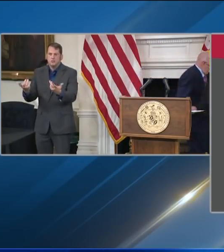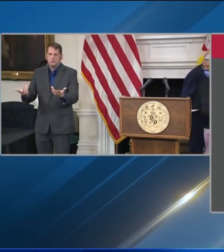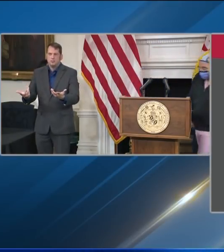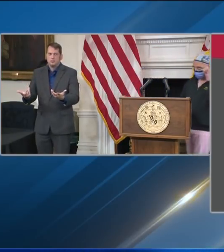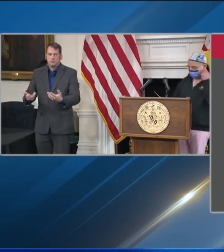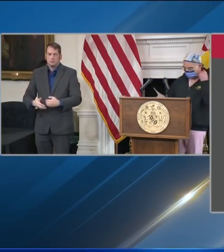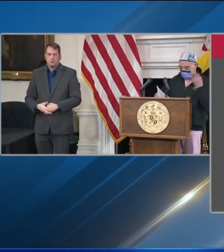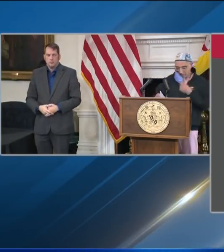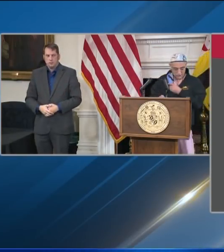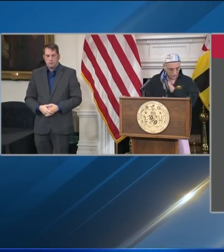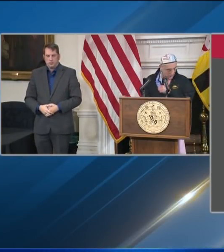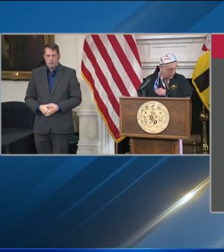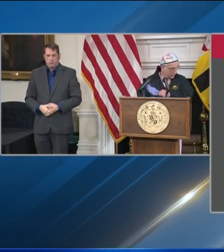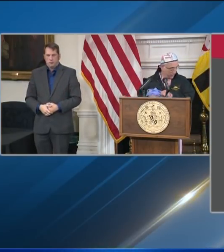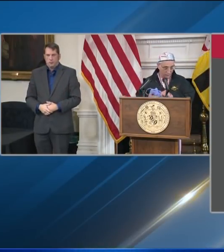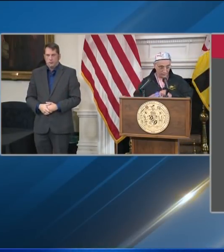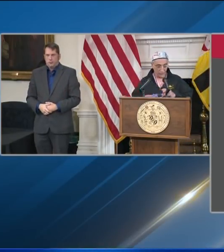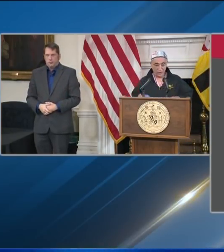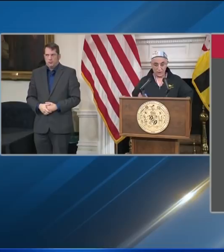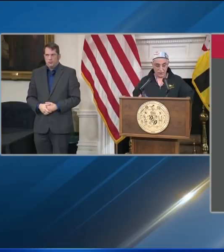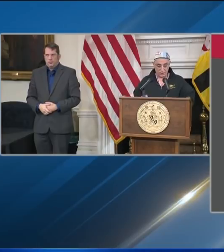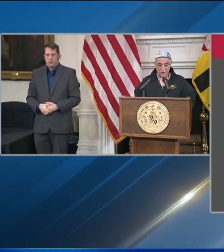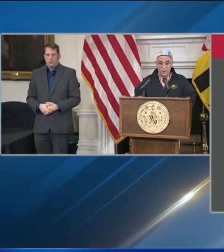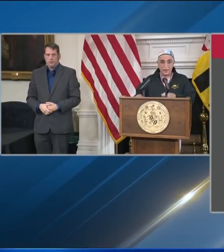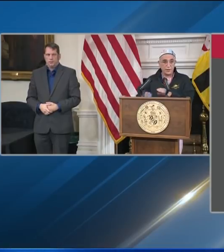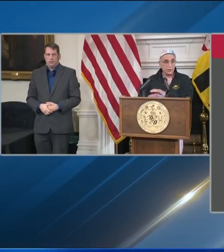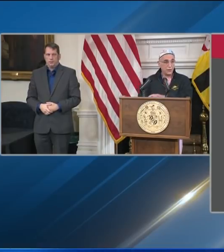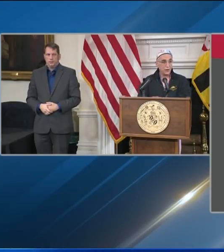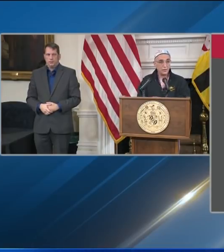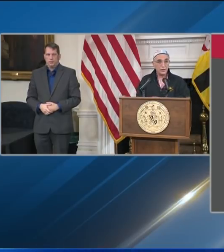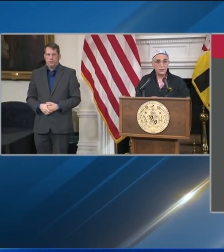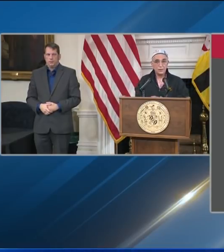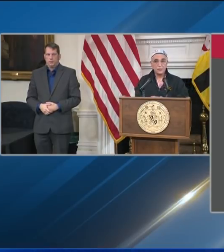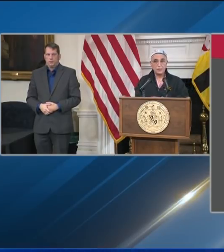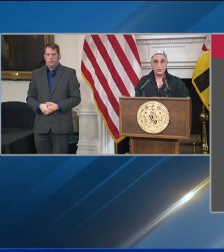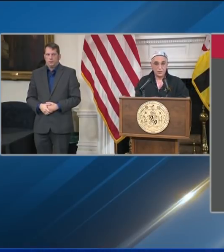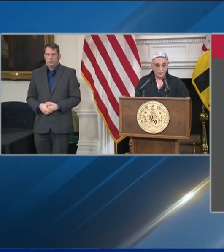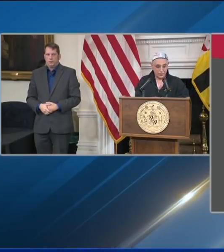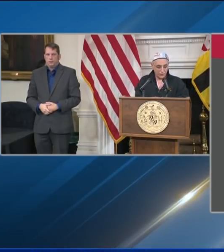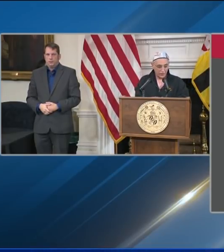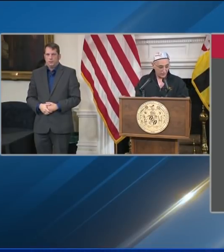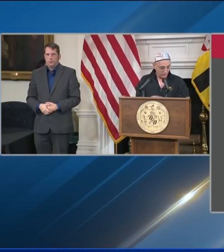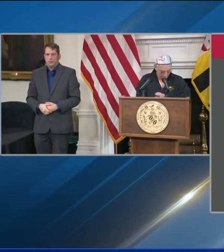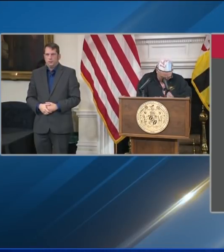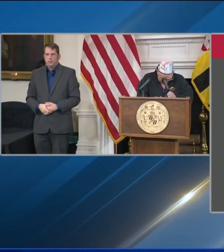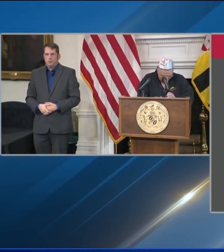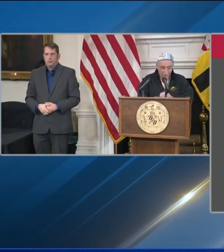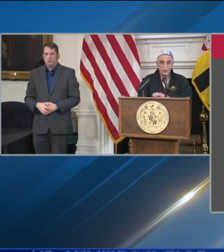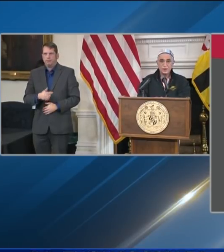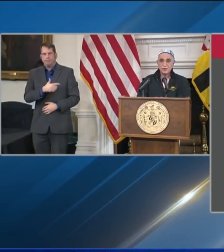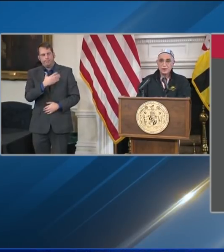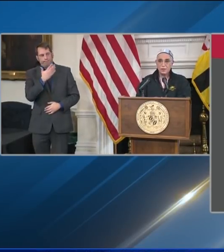THANK YOU. DOCT THANK YOU.